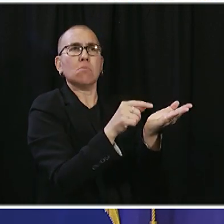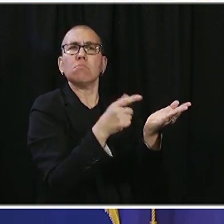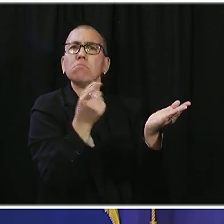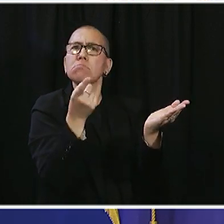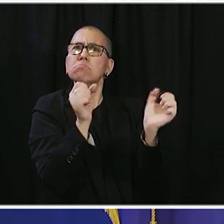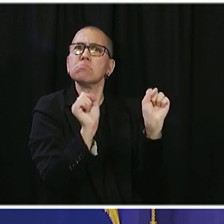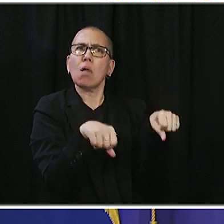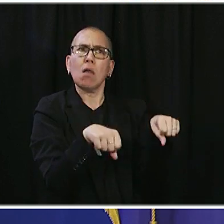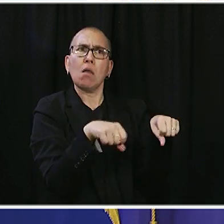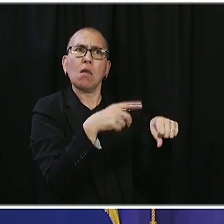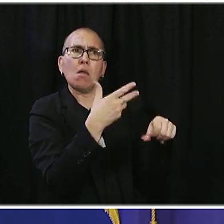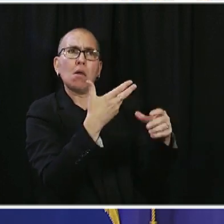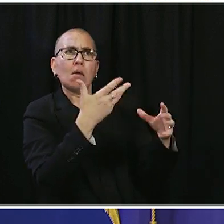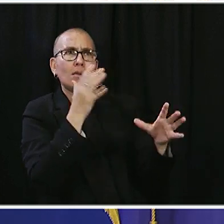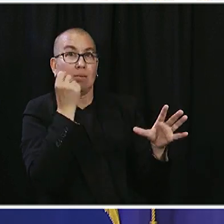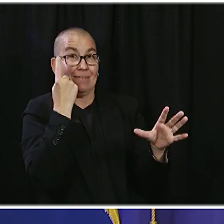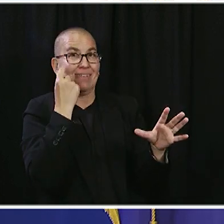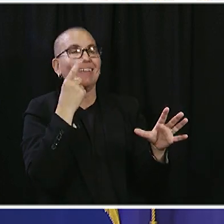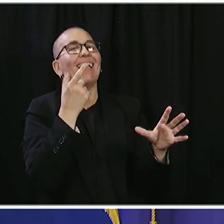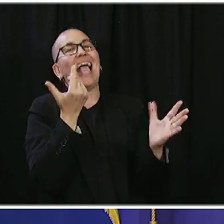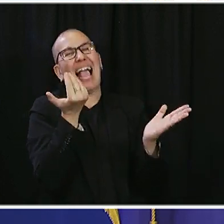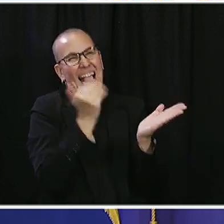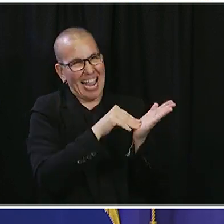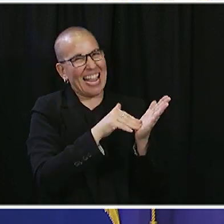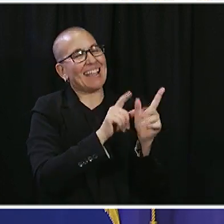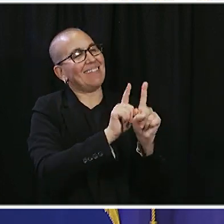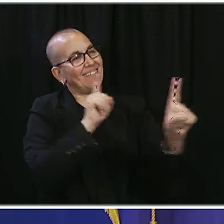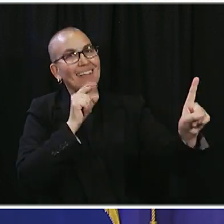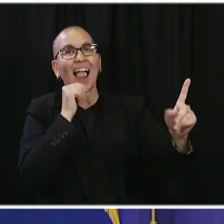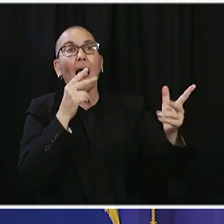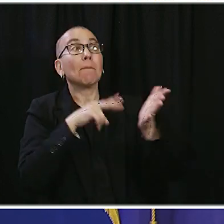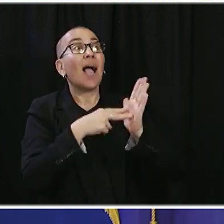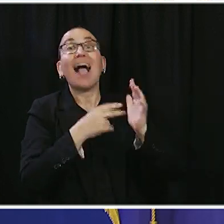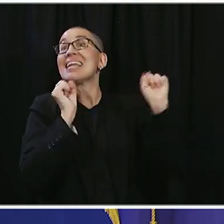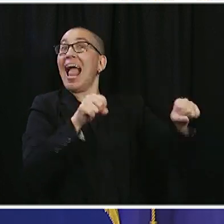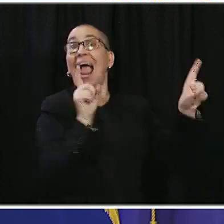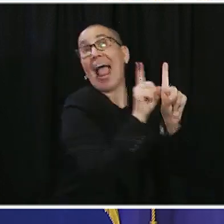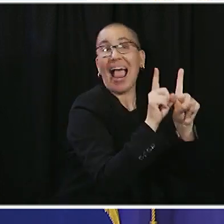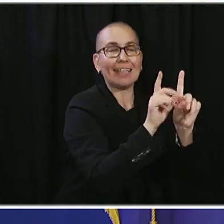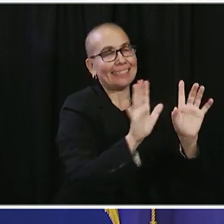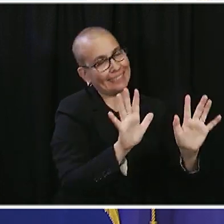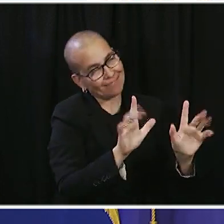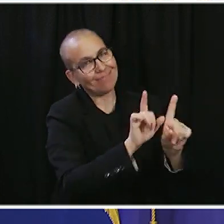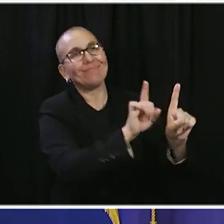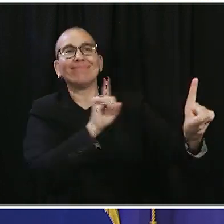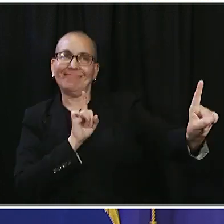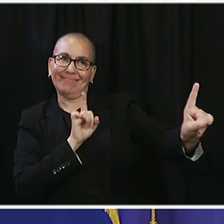FAMILY, THEN IT'S OKAY TO BE CLOSE AS PER THE USUAL GUIDELINES. SO LOTS MORE ON THE D.N.R.'S WEBSITE TO TAKE A LOOK AT.